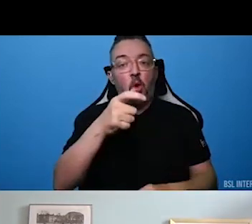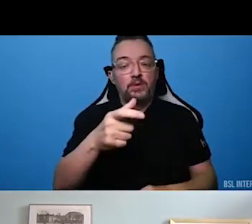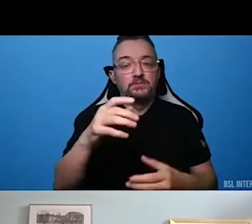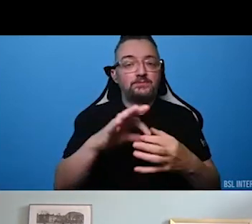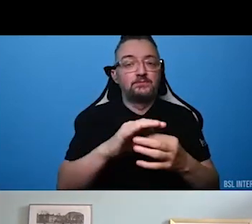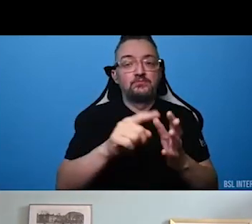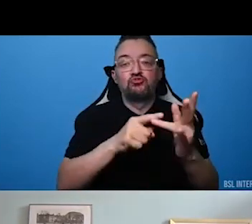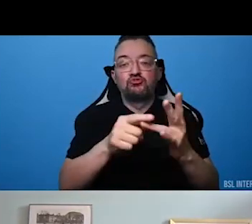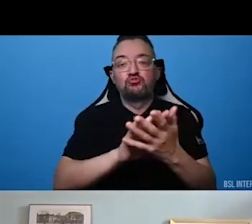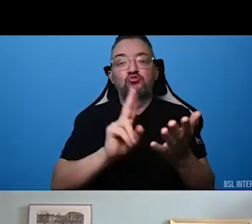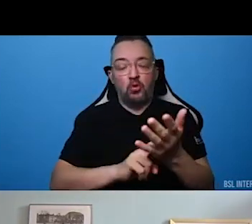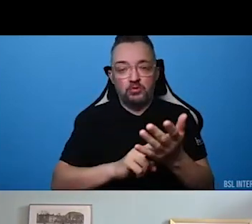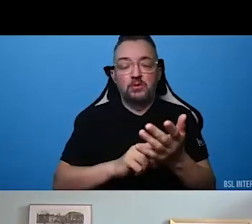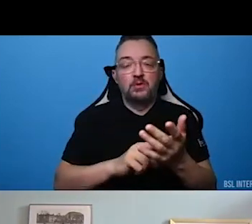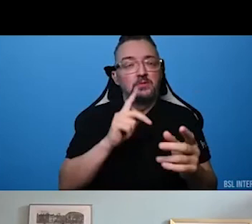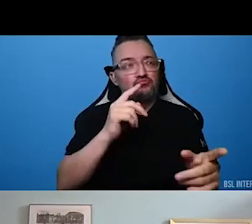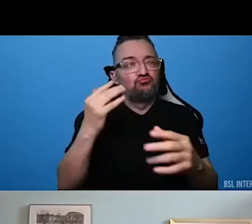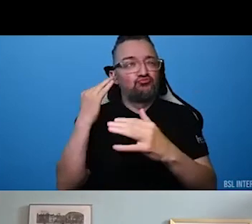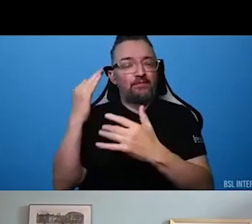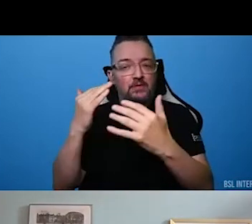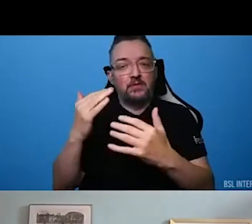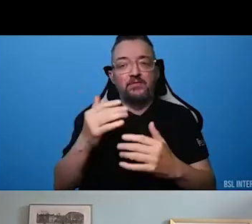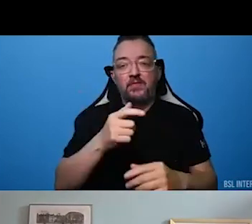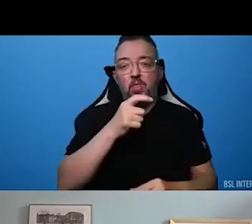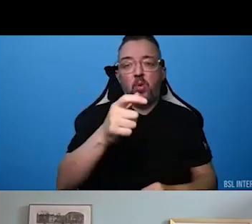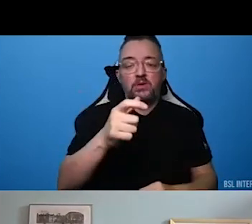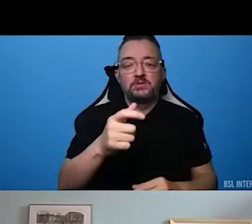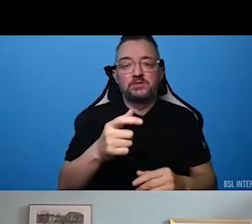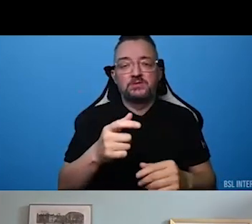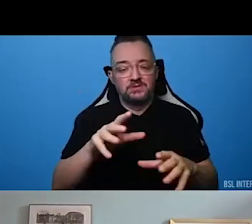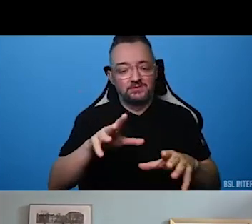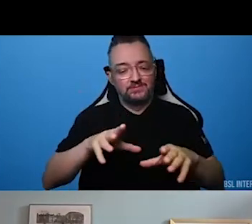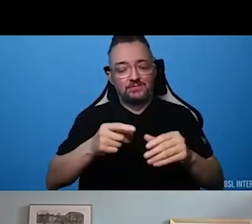just I think reflecting on the word avowal and it being a kind of a way to heal